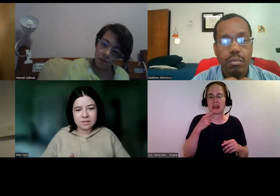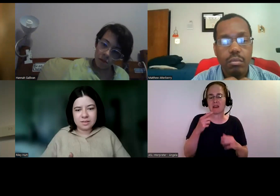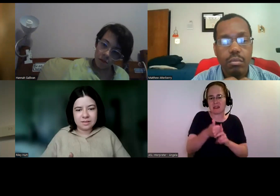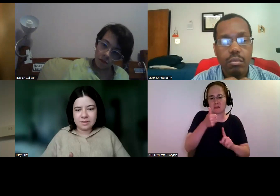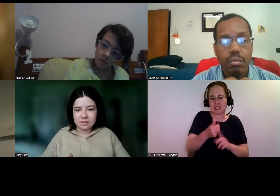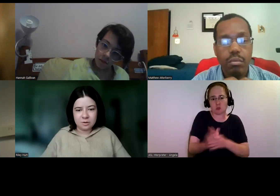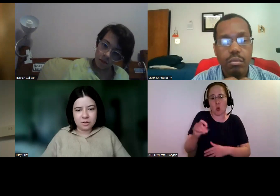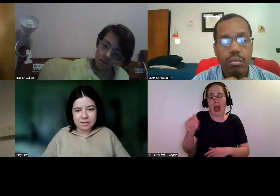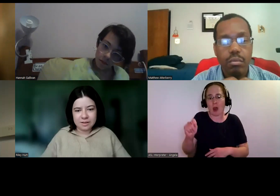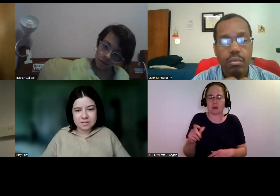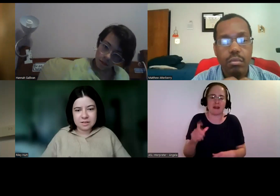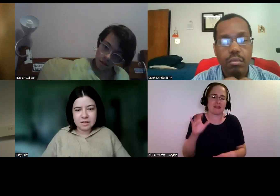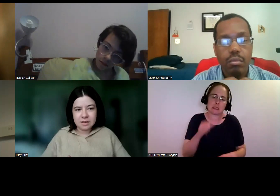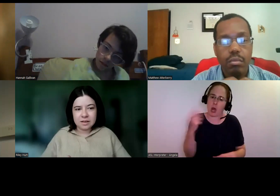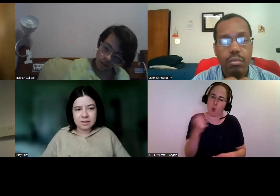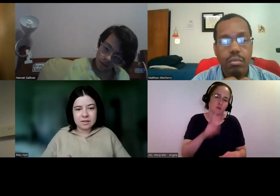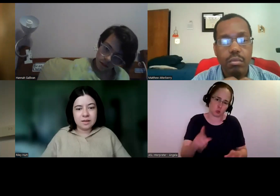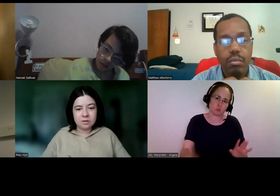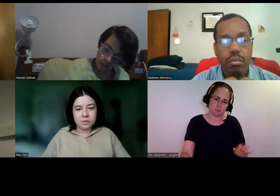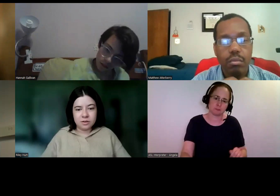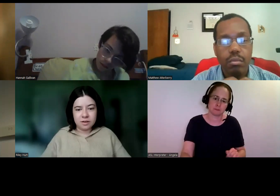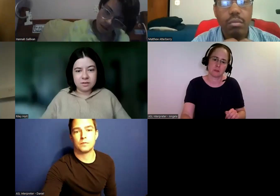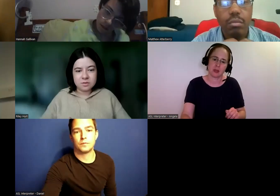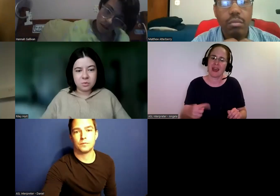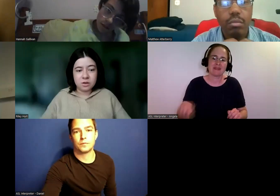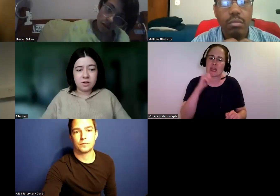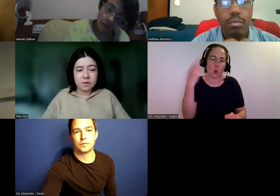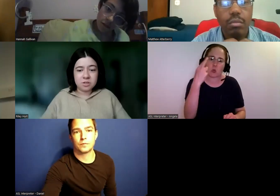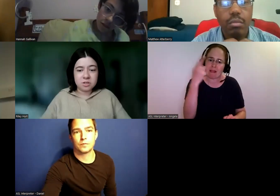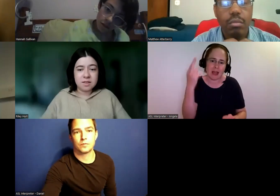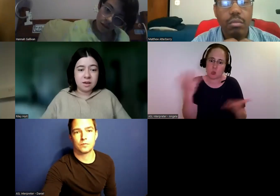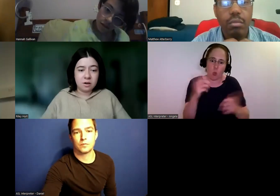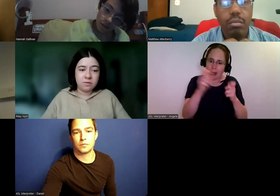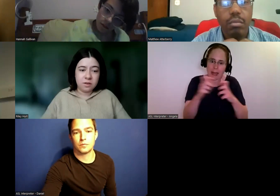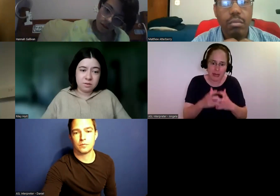that's necessarily the case. I think that they don't realize what accommodations they are giving